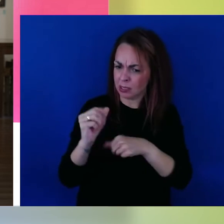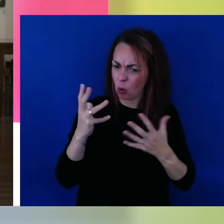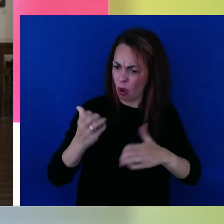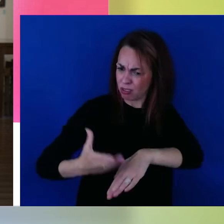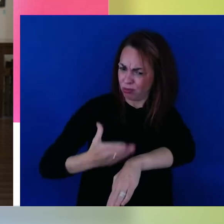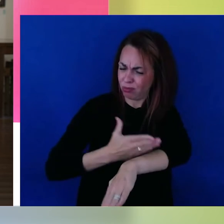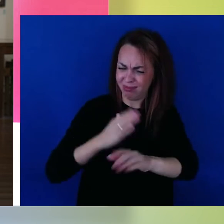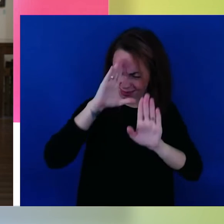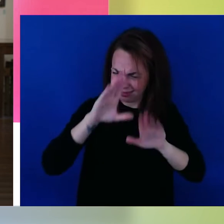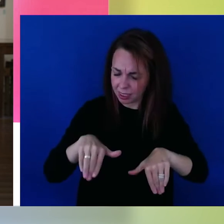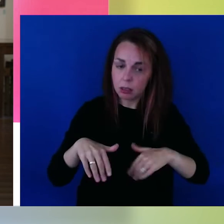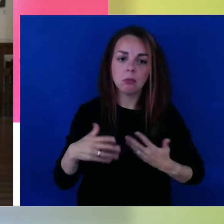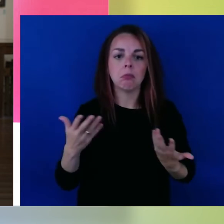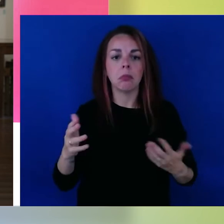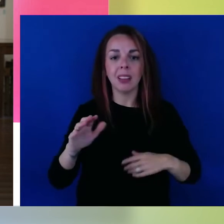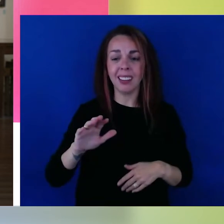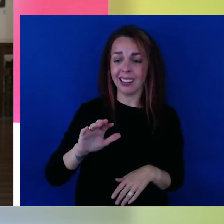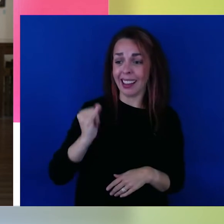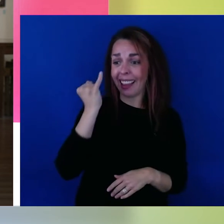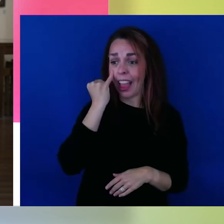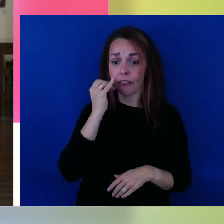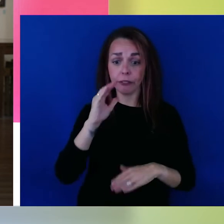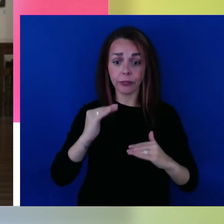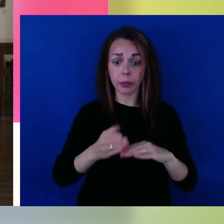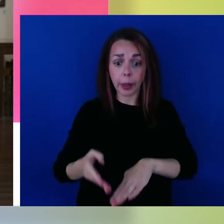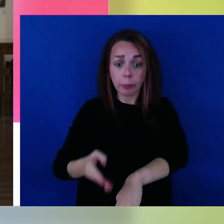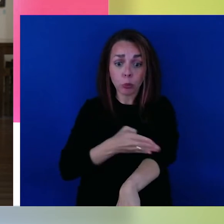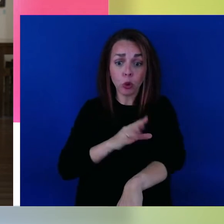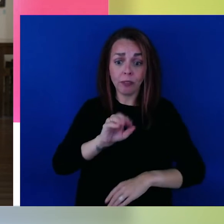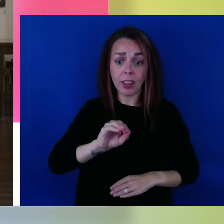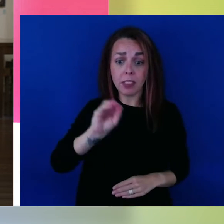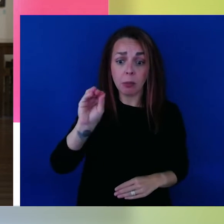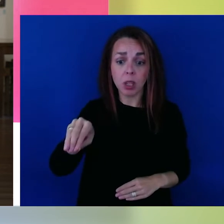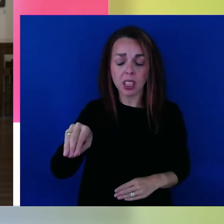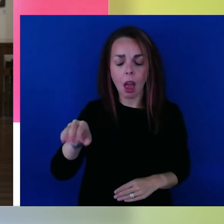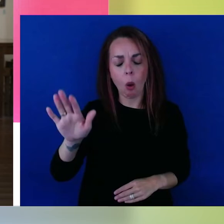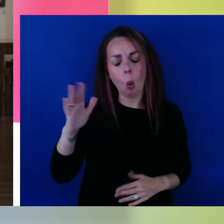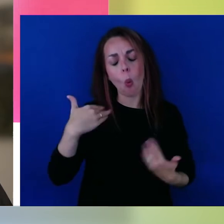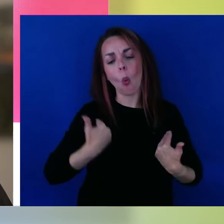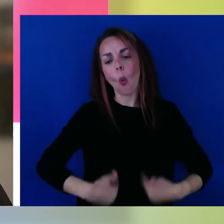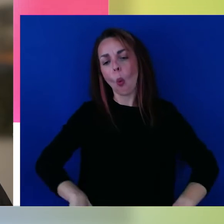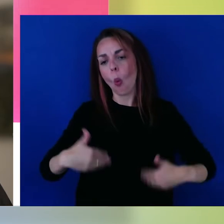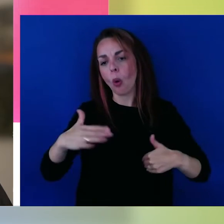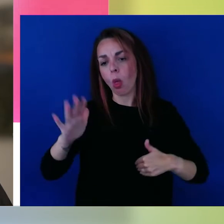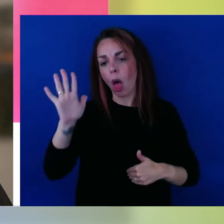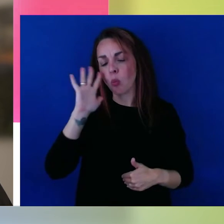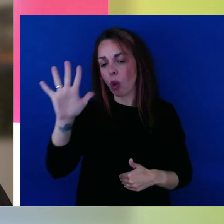Even a 50% improvement would be sublime.